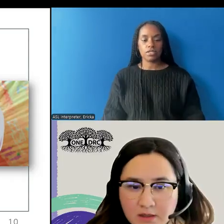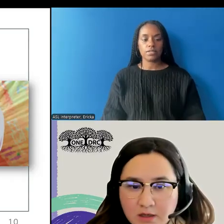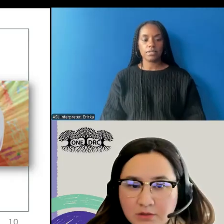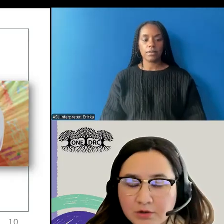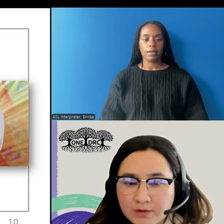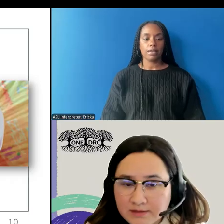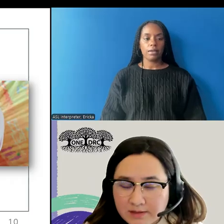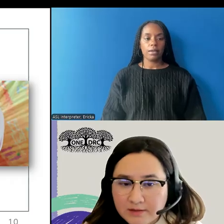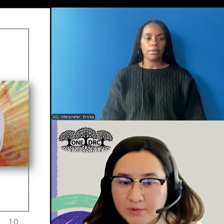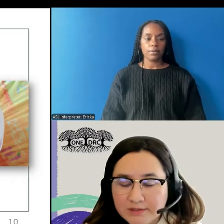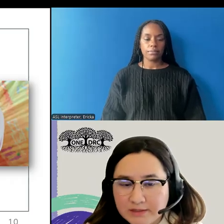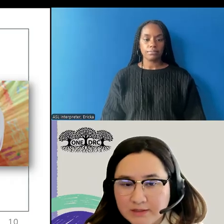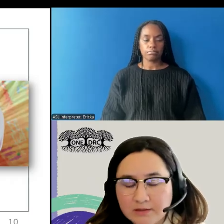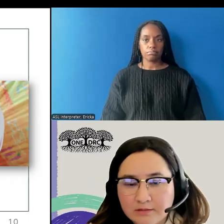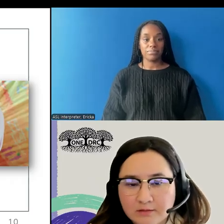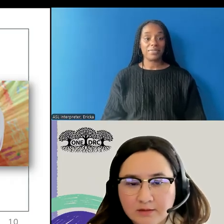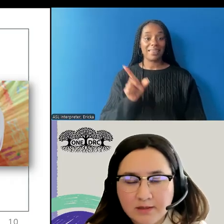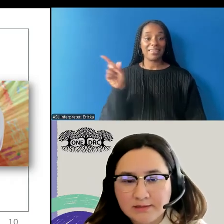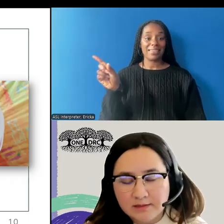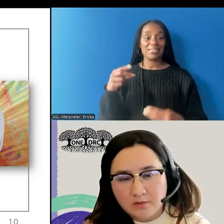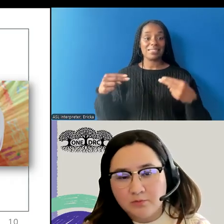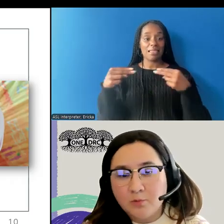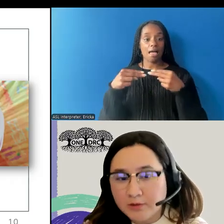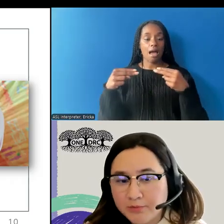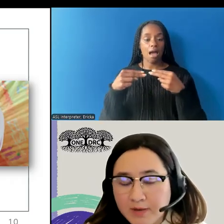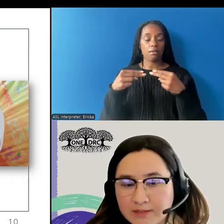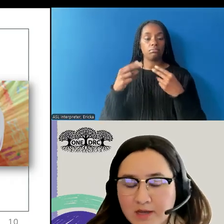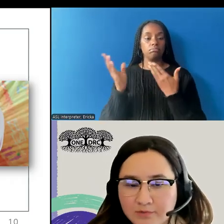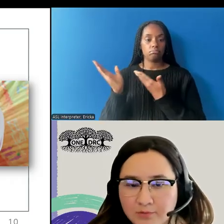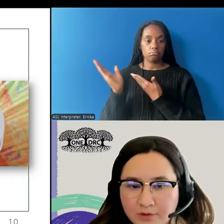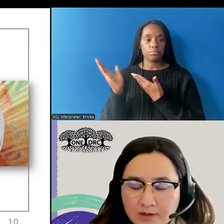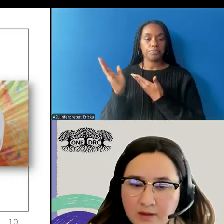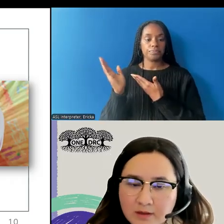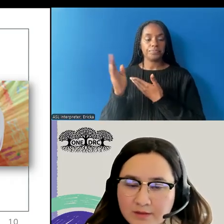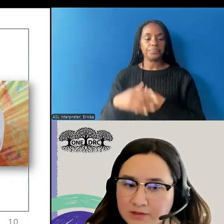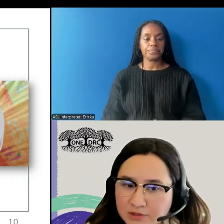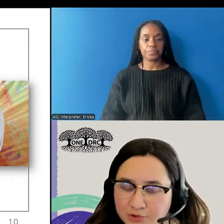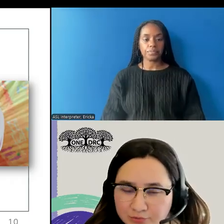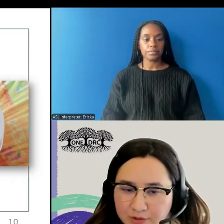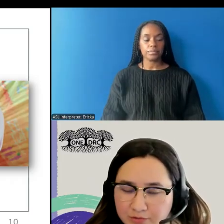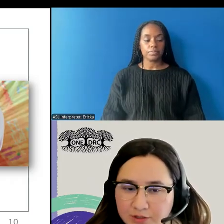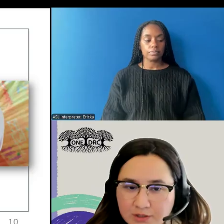in the current sign that we're seeing is we want to remind to everyone that social recreation